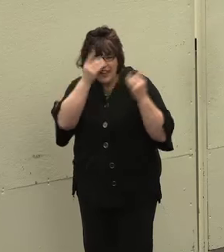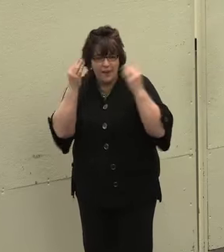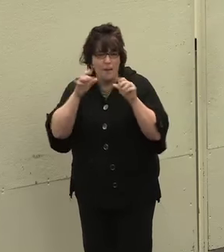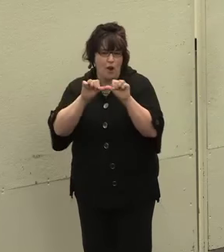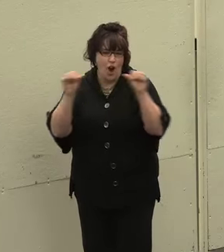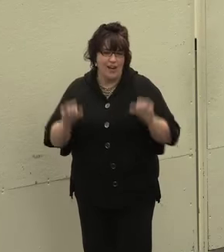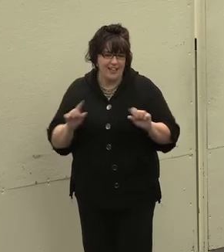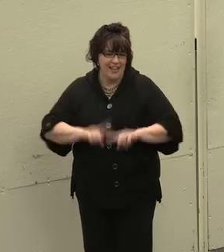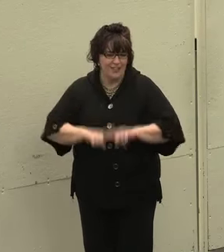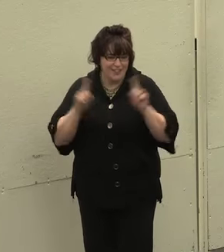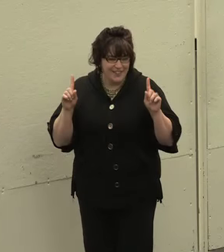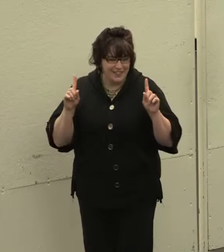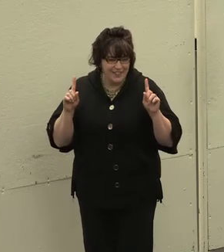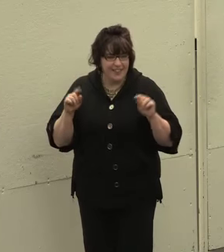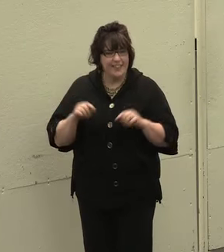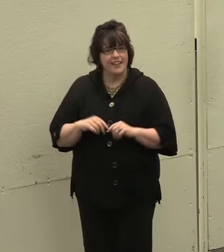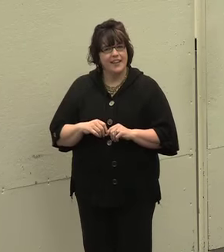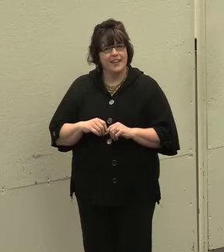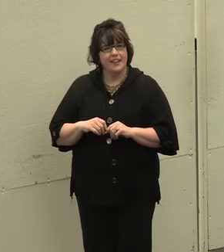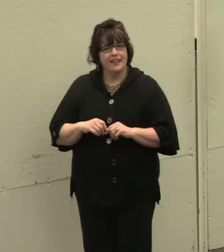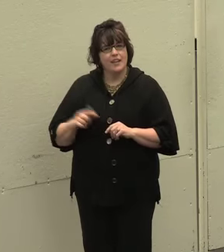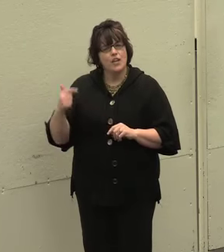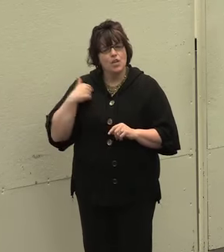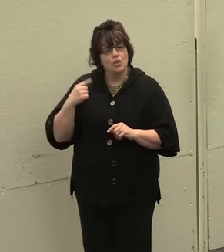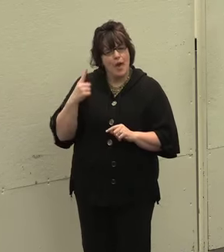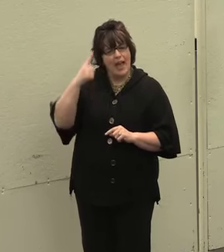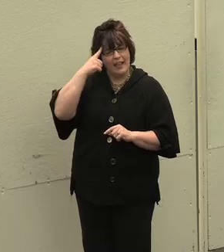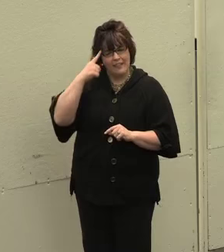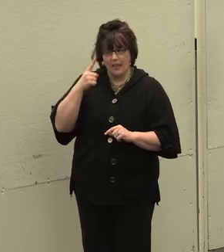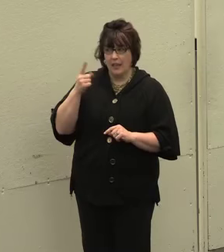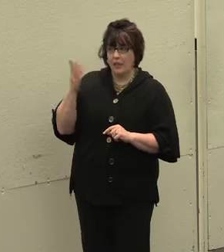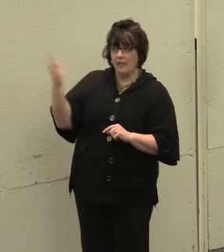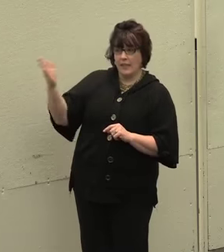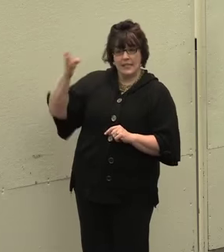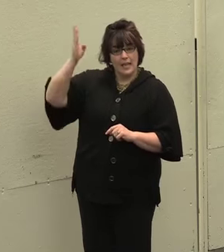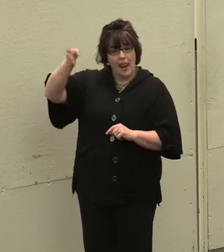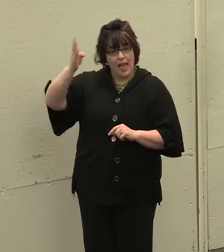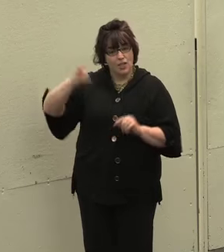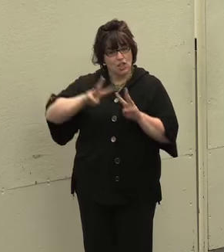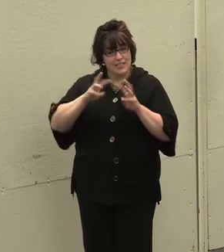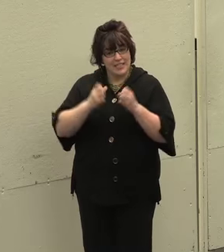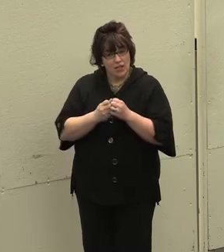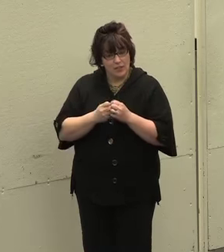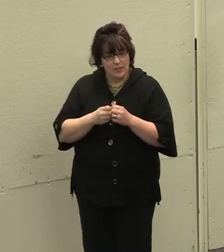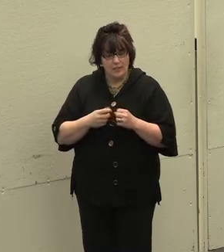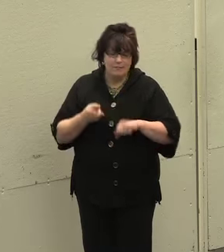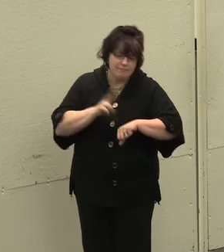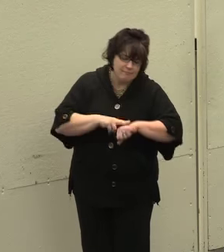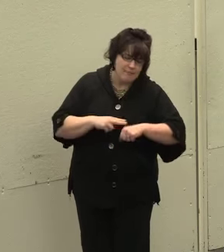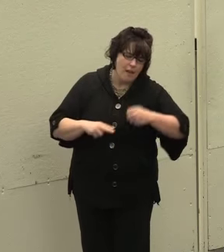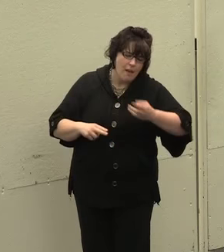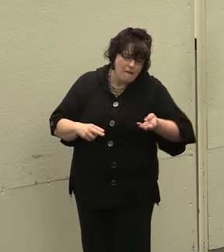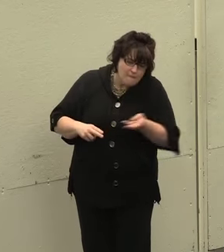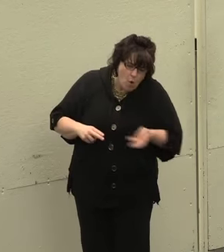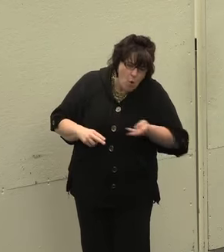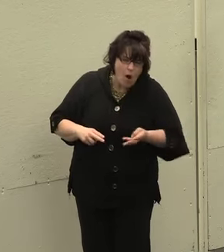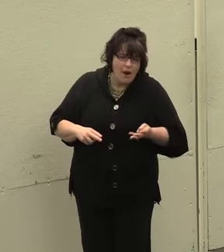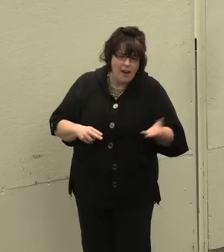So I think this lecture series, of course, four of them or five of us-- no, them.